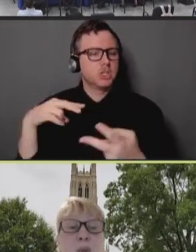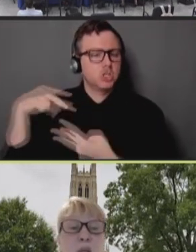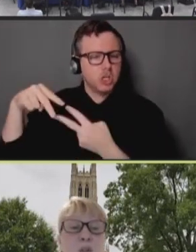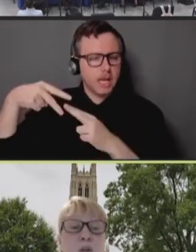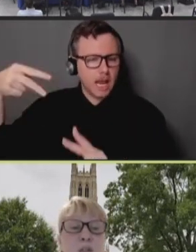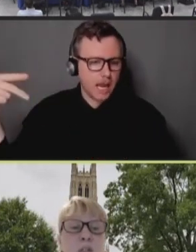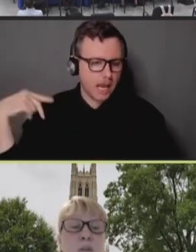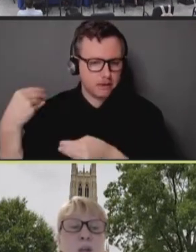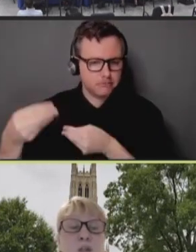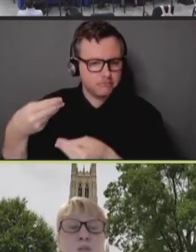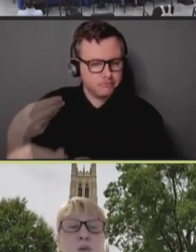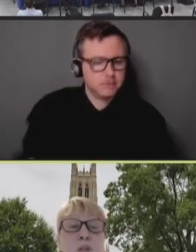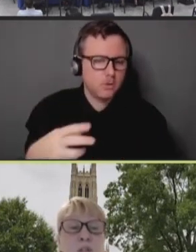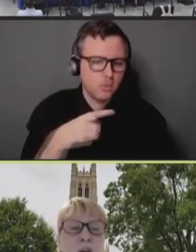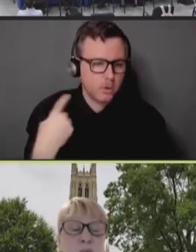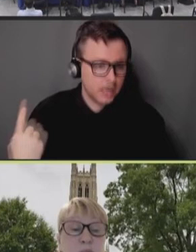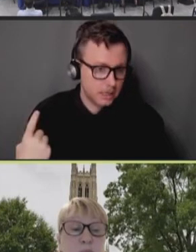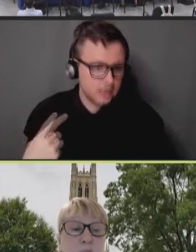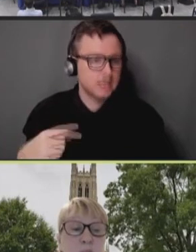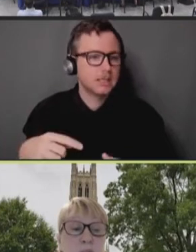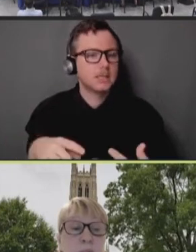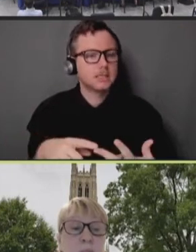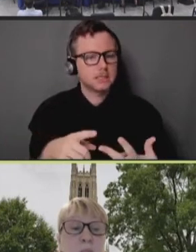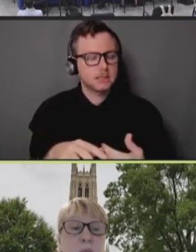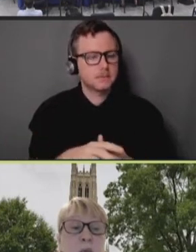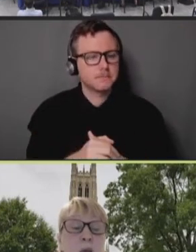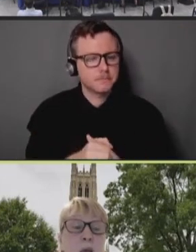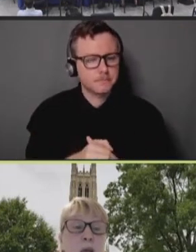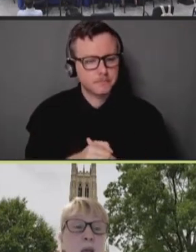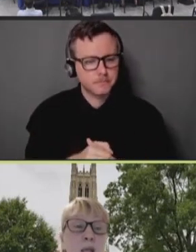major risk factors for Alzheimer's disease.